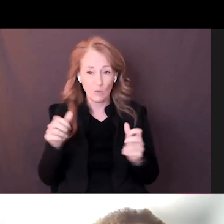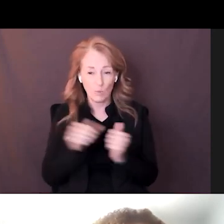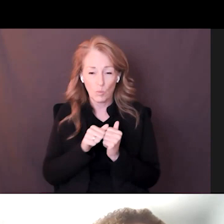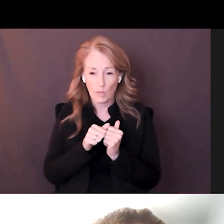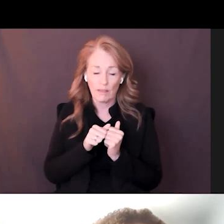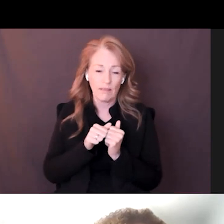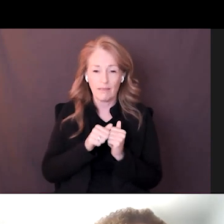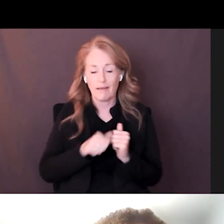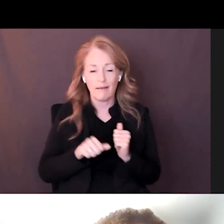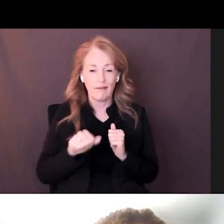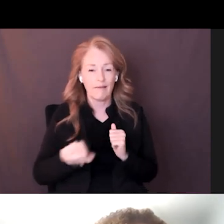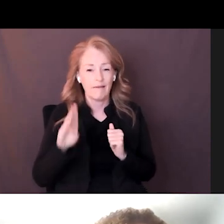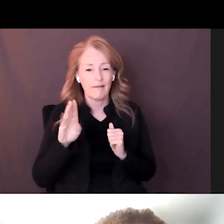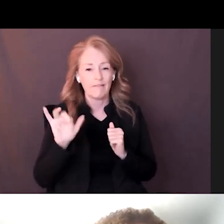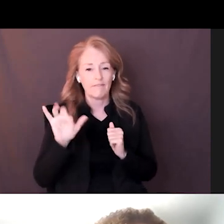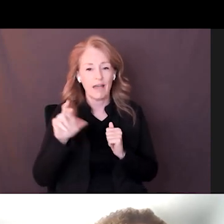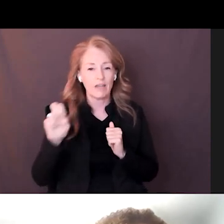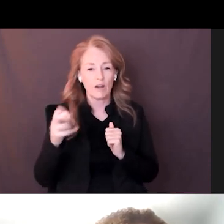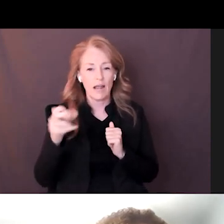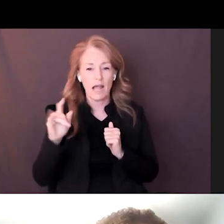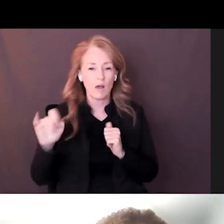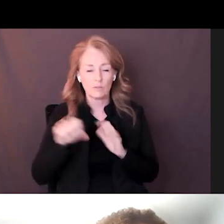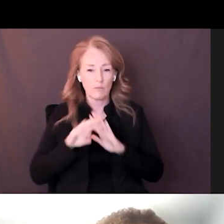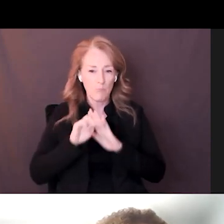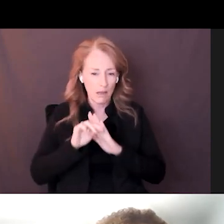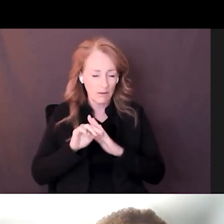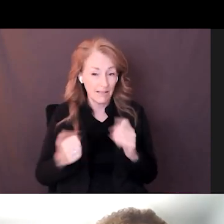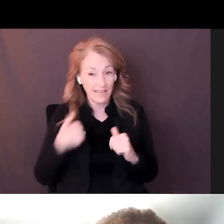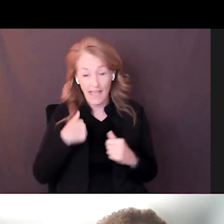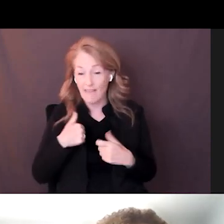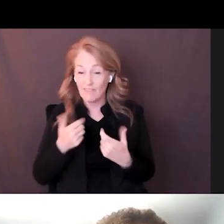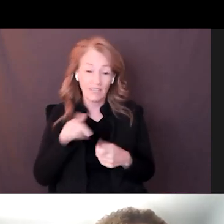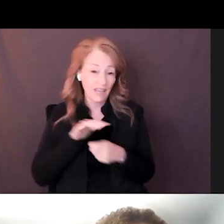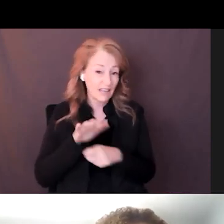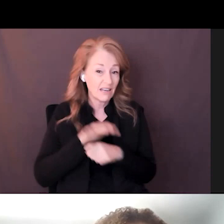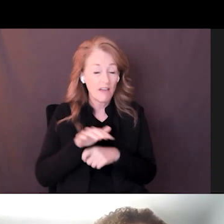TO HAVE THE PEOPLE STEP IN FOR THE COUNTER PARTS FOR THEIR